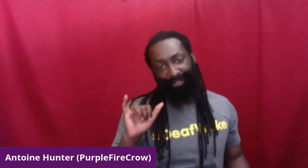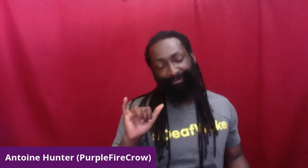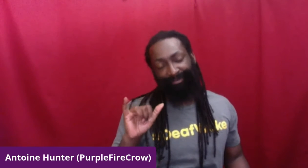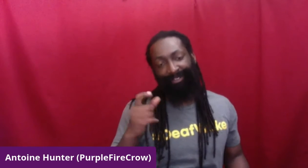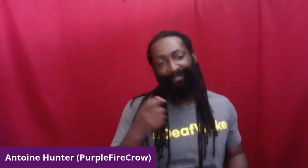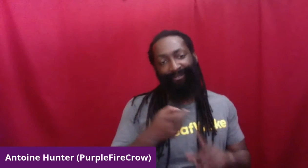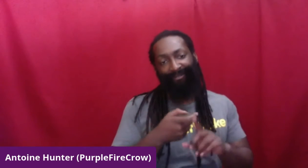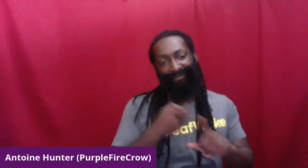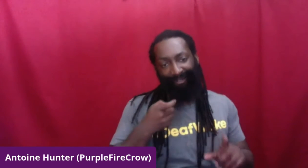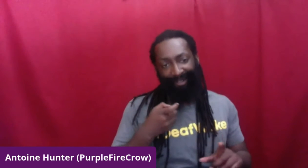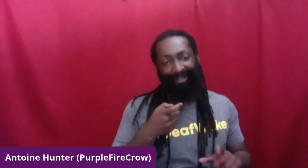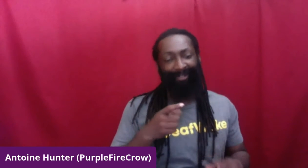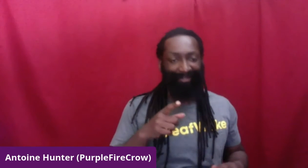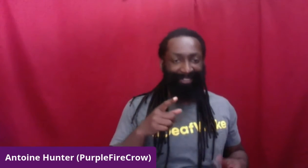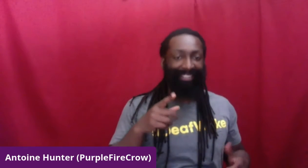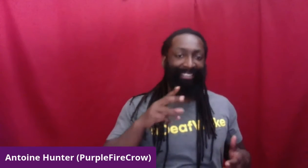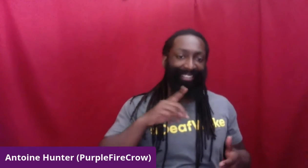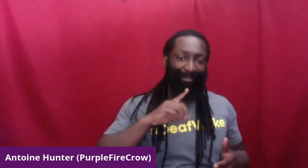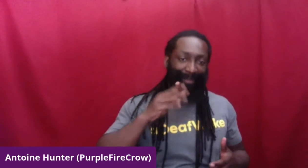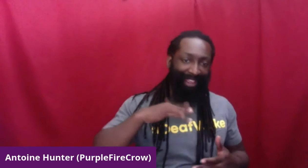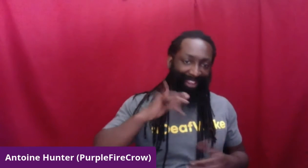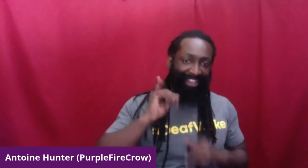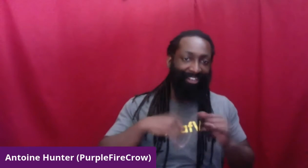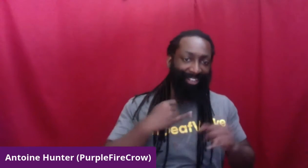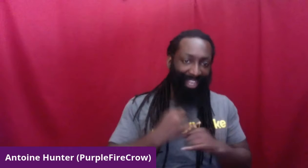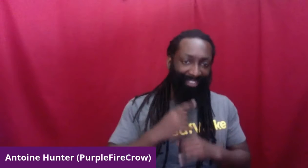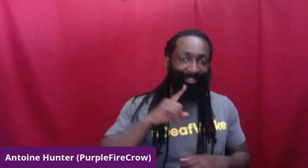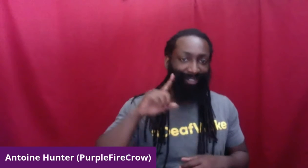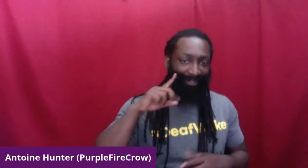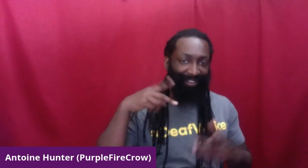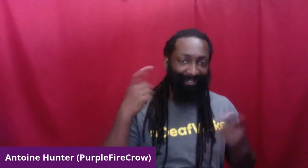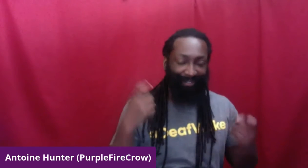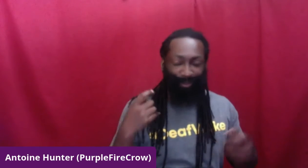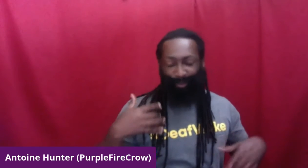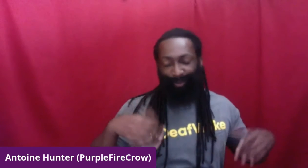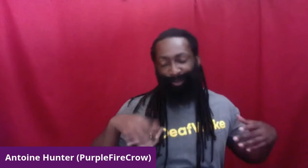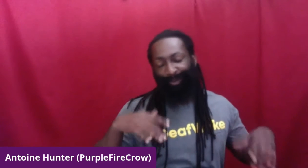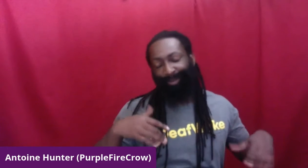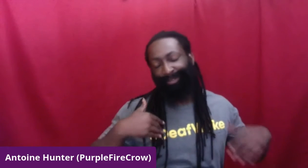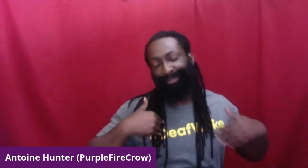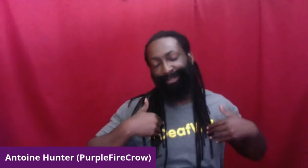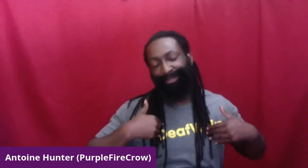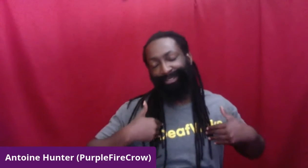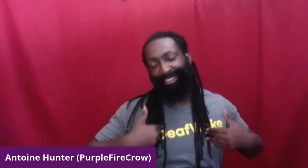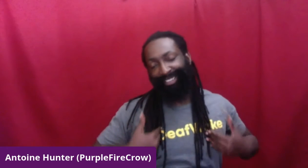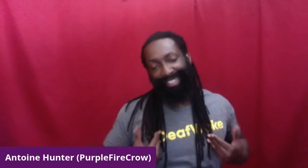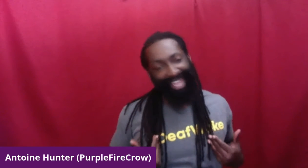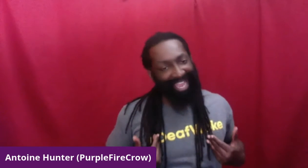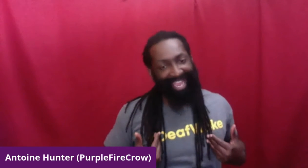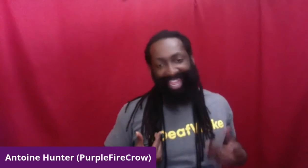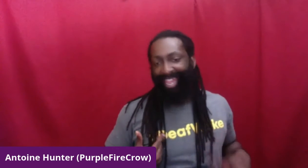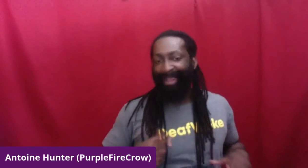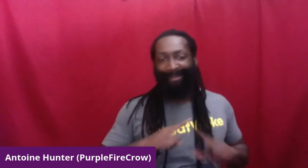I got to let y'all know, man. I'm still recovering from the Bay Area International Deaf Dance Festival.